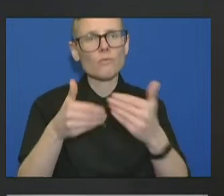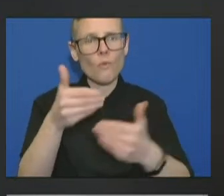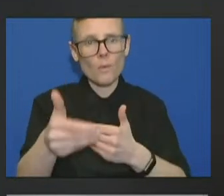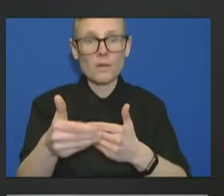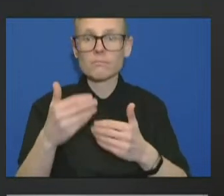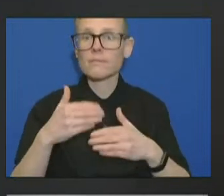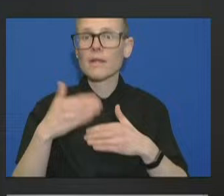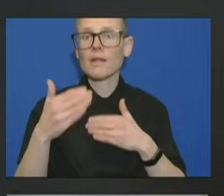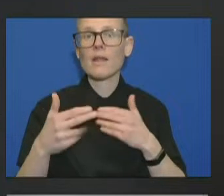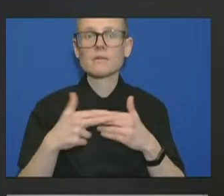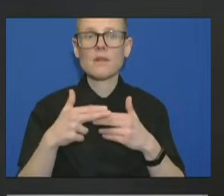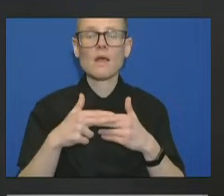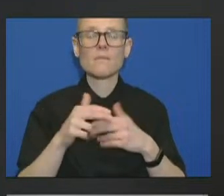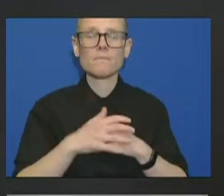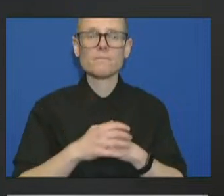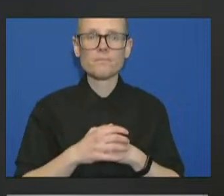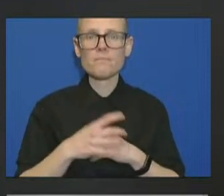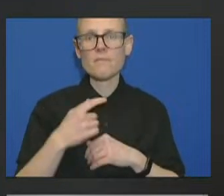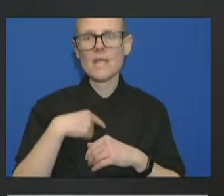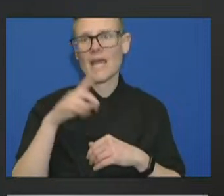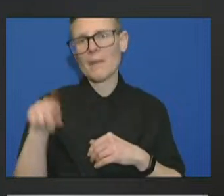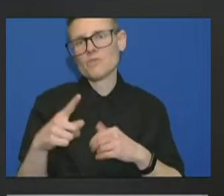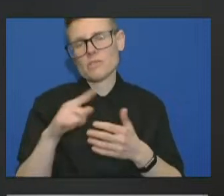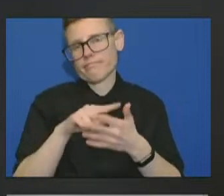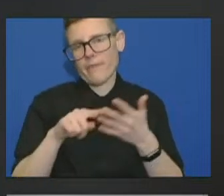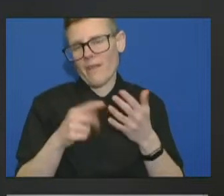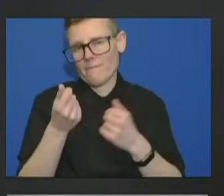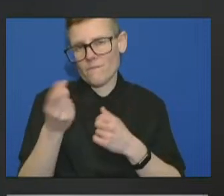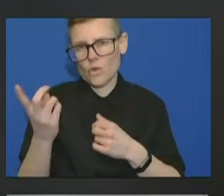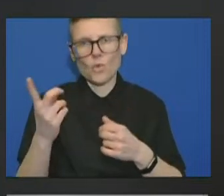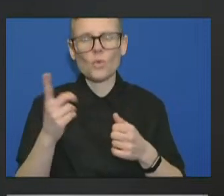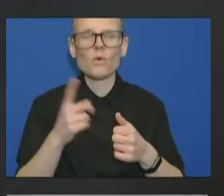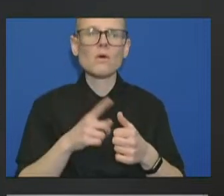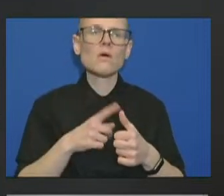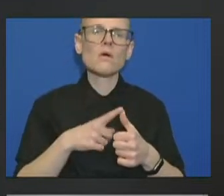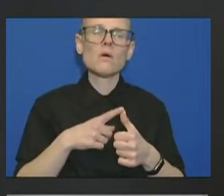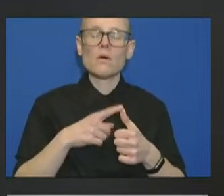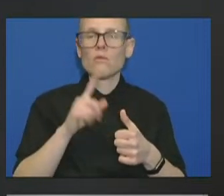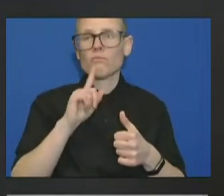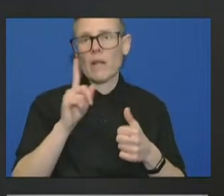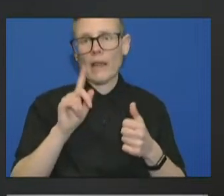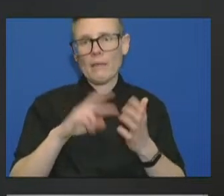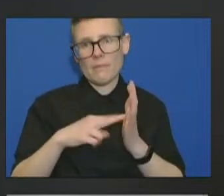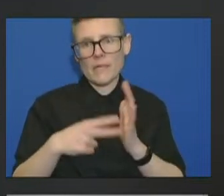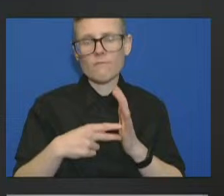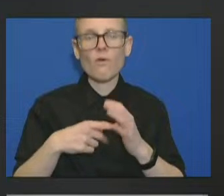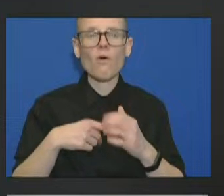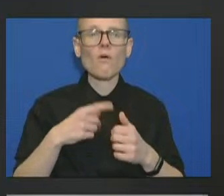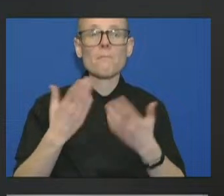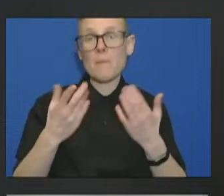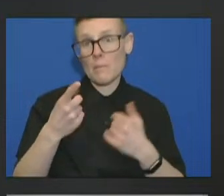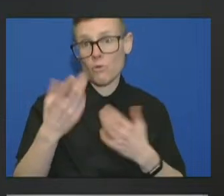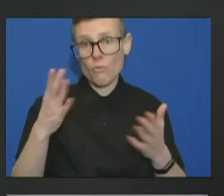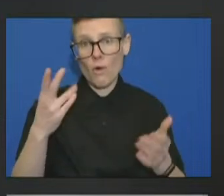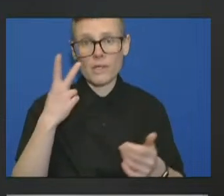that we've prioritized in this budget to move forward. So next slide please. And I'm just going